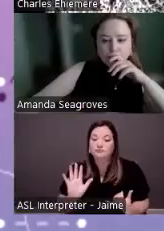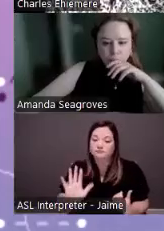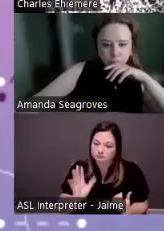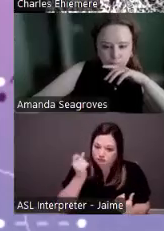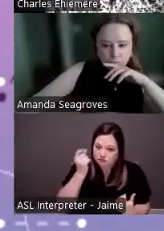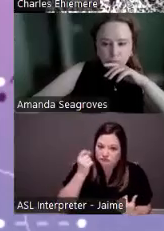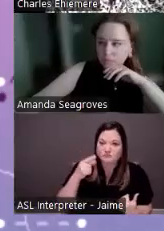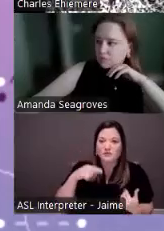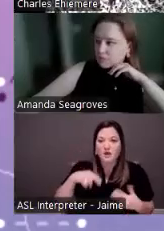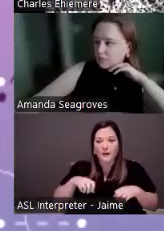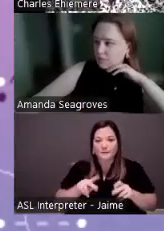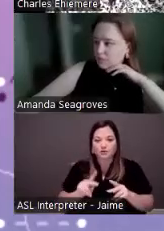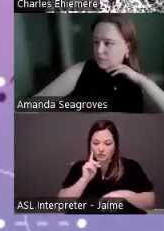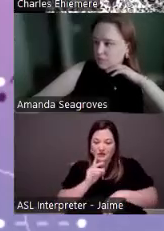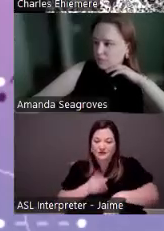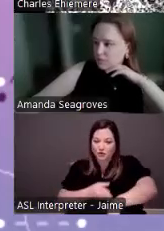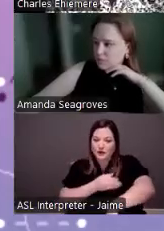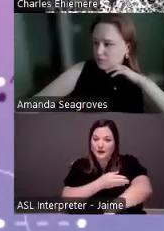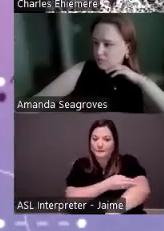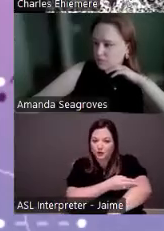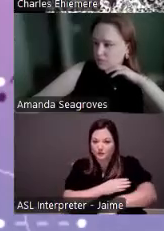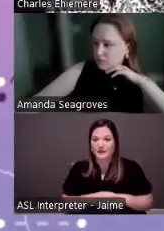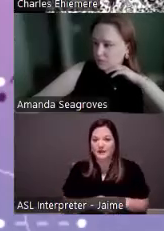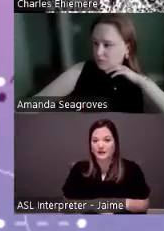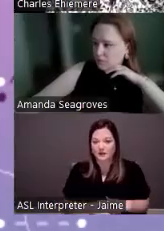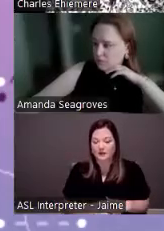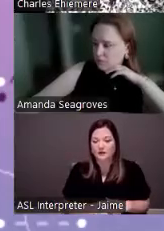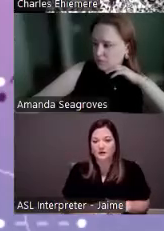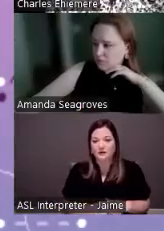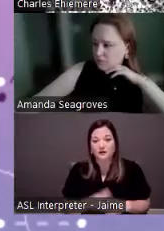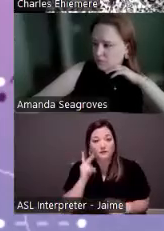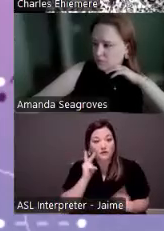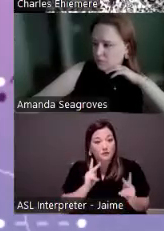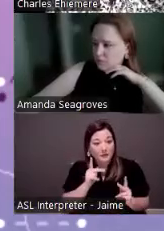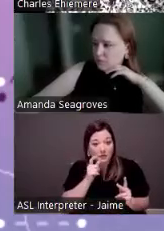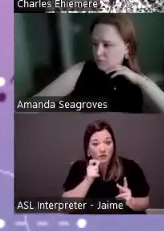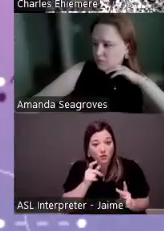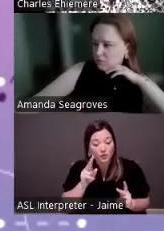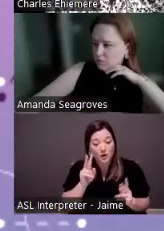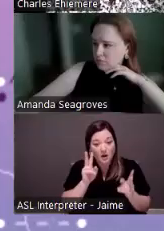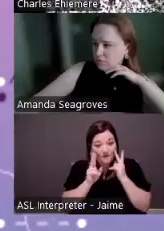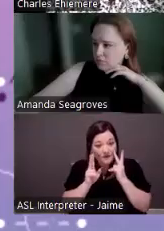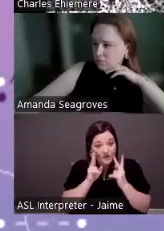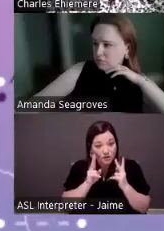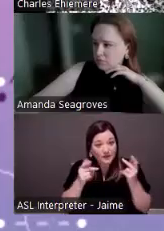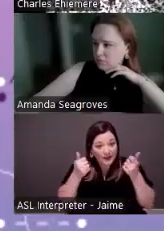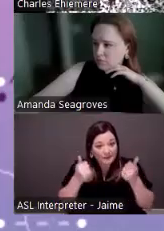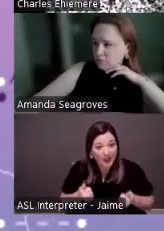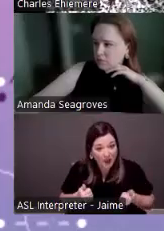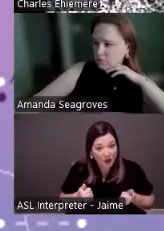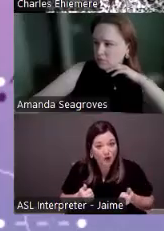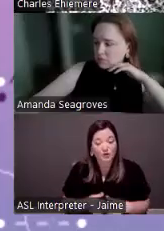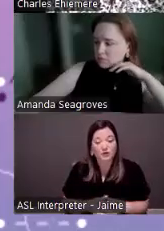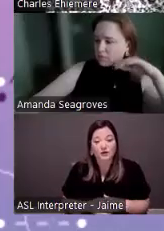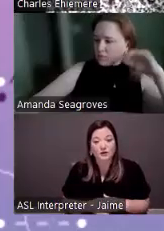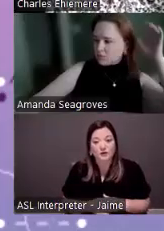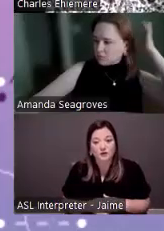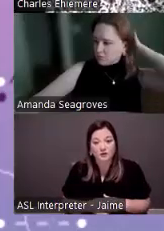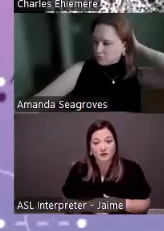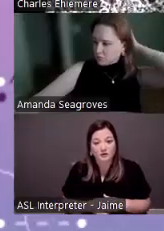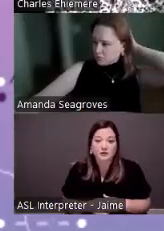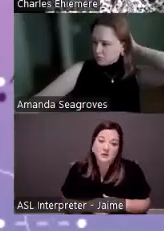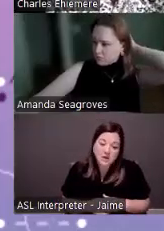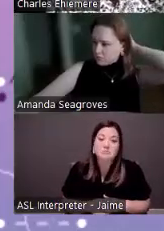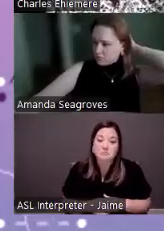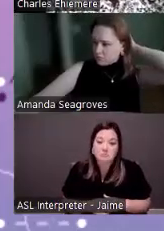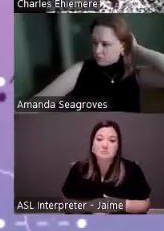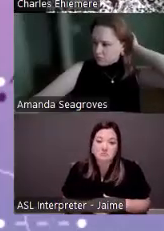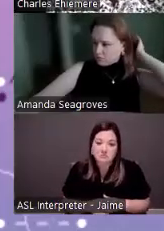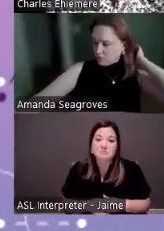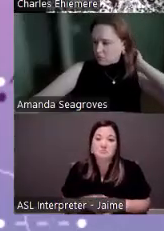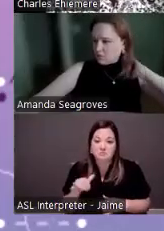So for vision-impaired, yes, because there is IVR.